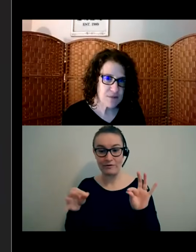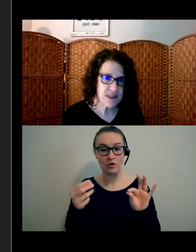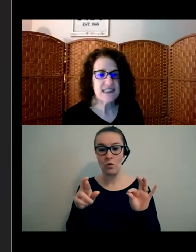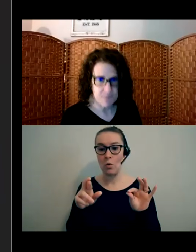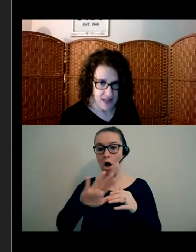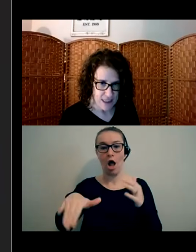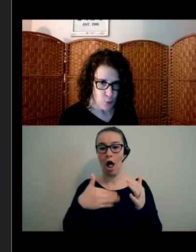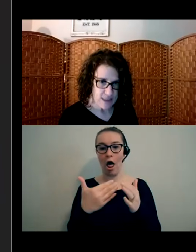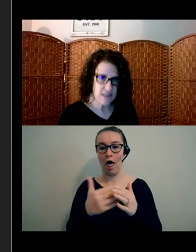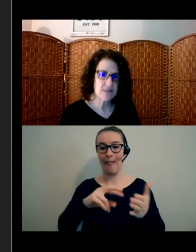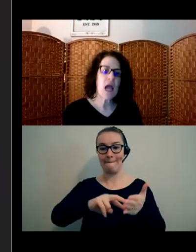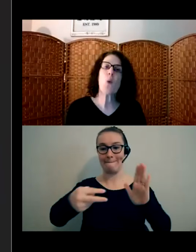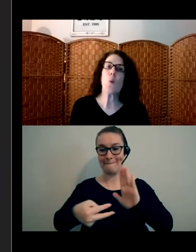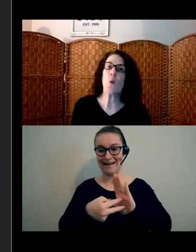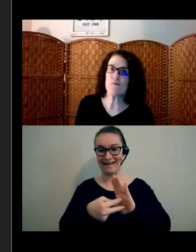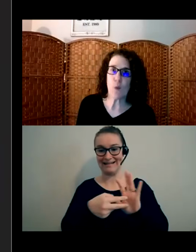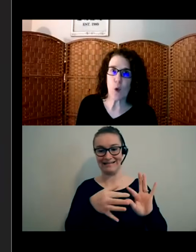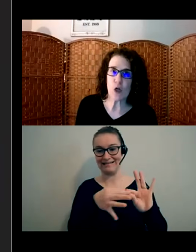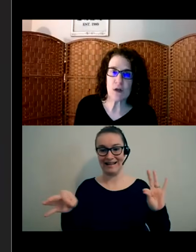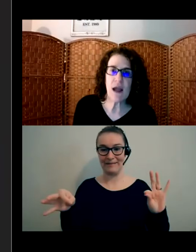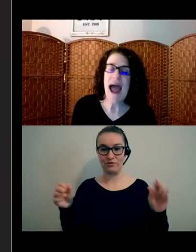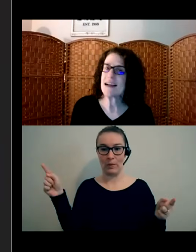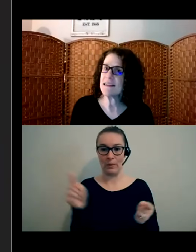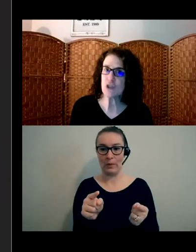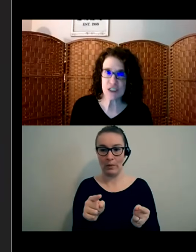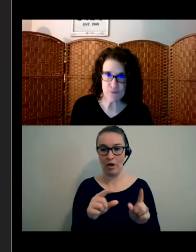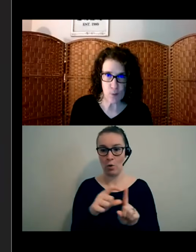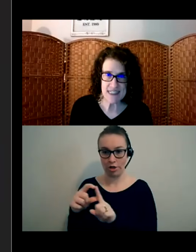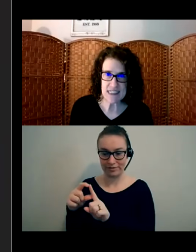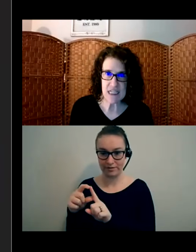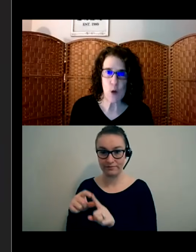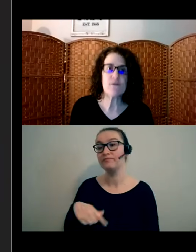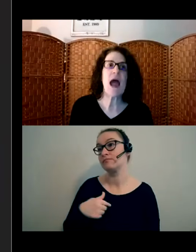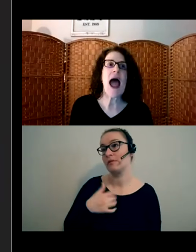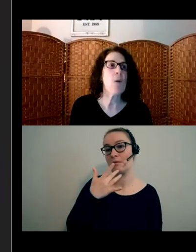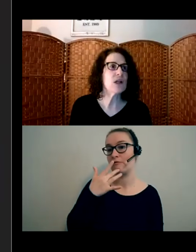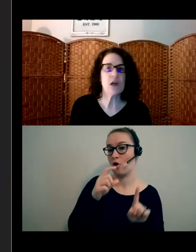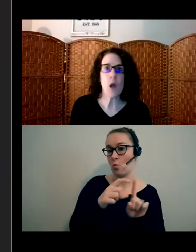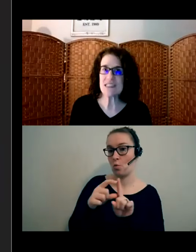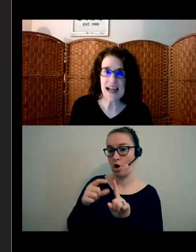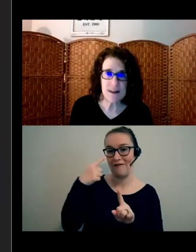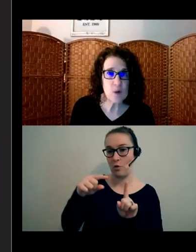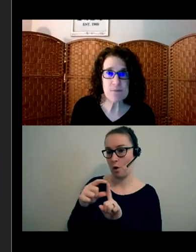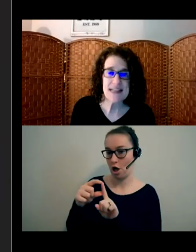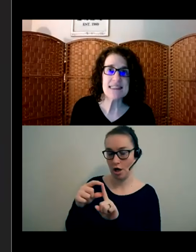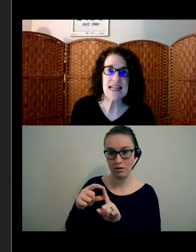Please explain your reasons." Word-for-word. I can judge for myself. I want to know exactly what is being said.